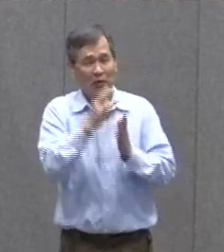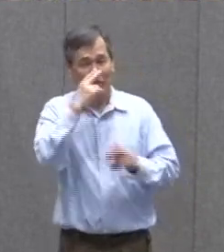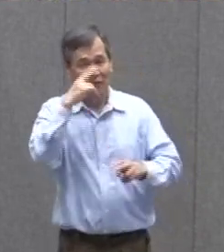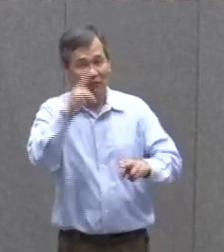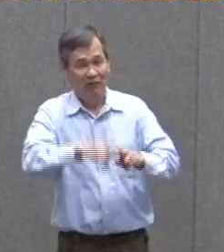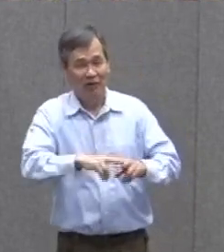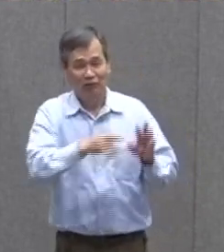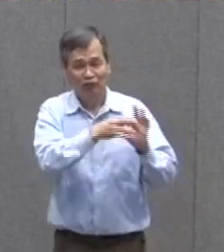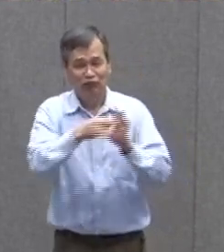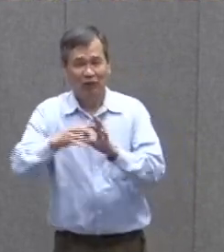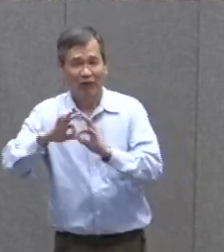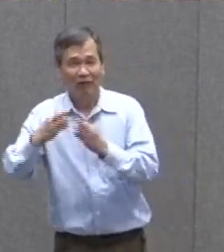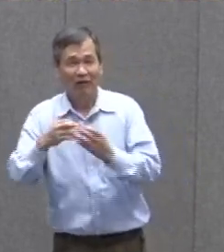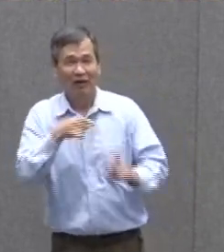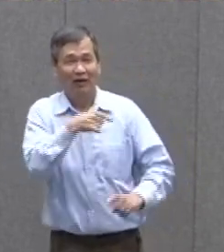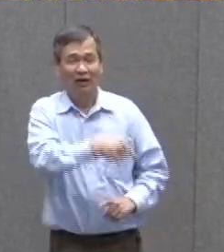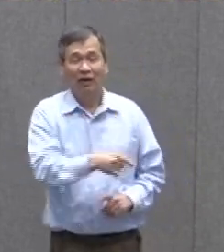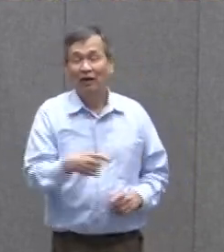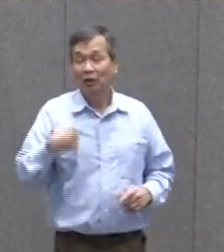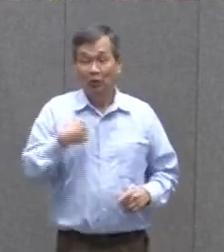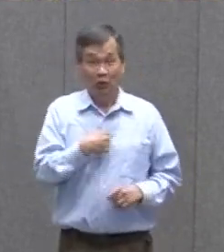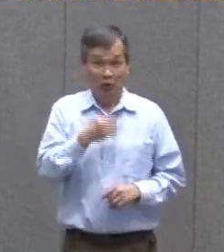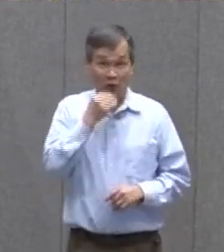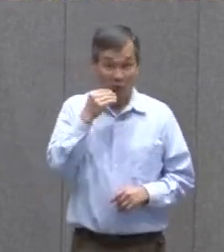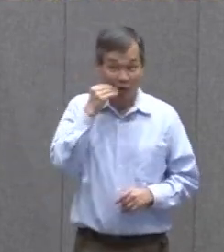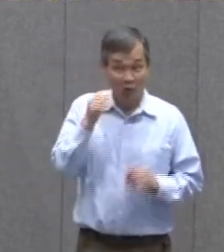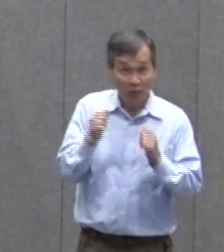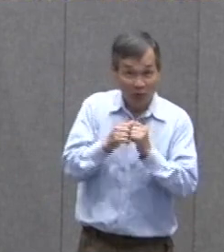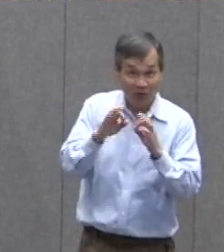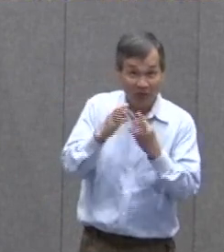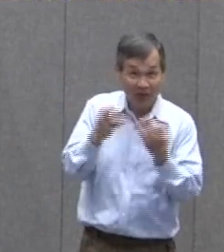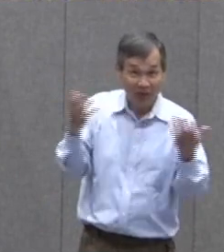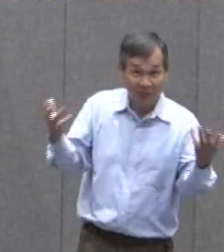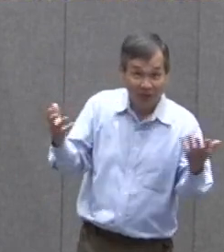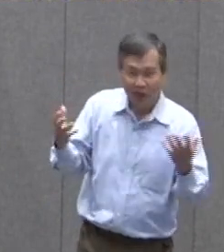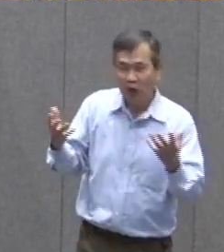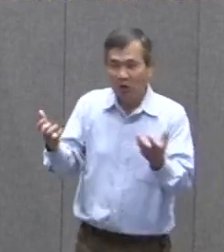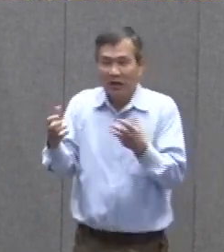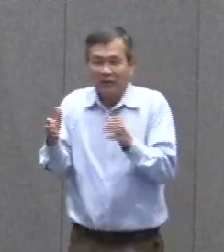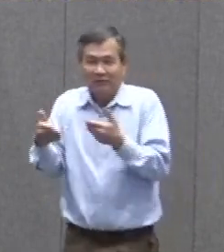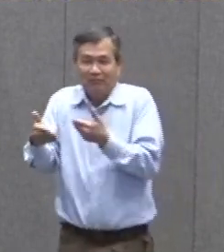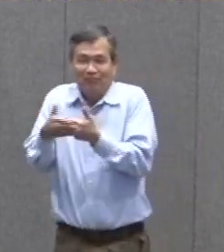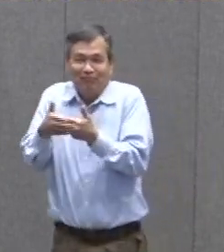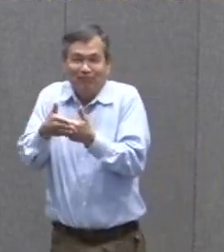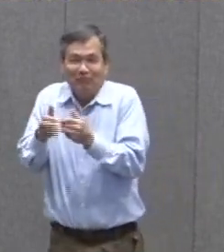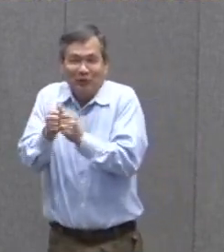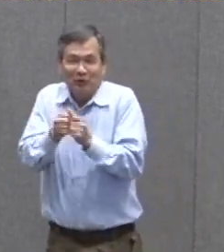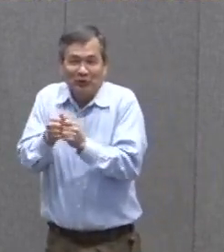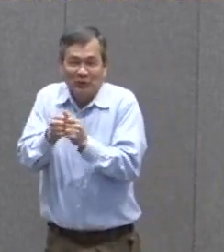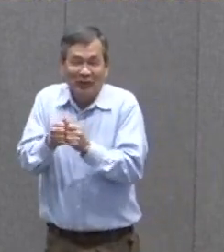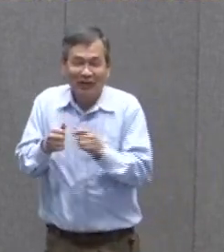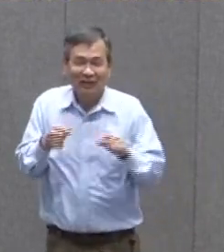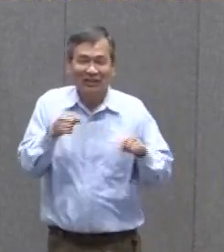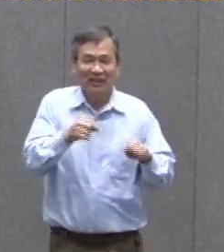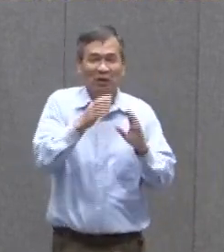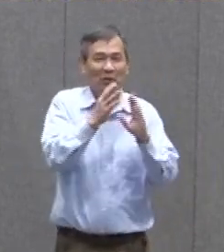and I think right now we're all home with our families and we want to be closer to our families, so we're gonna read this book.